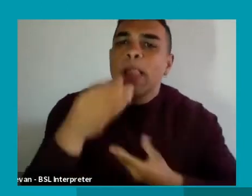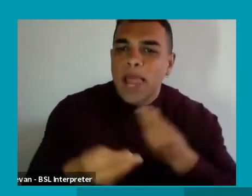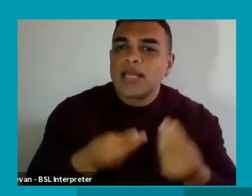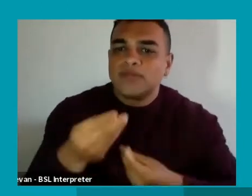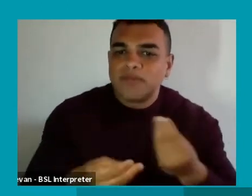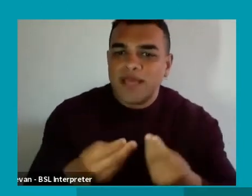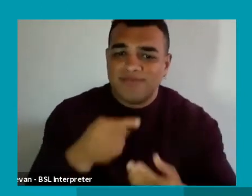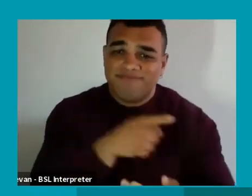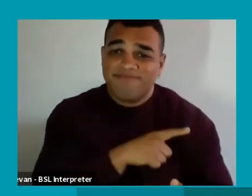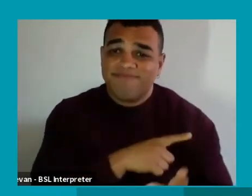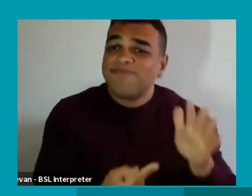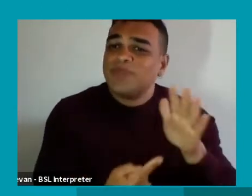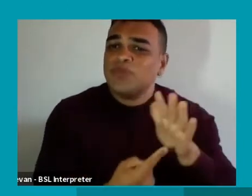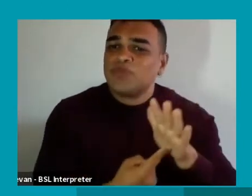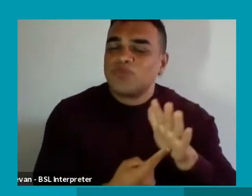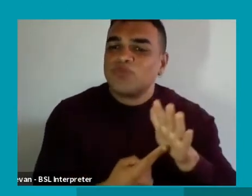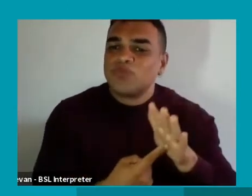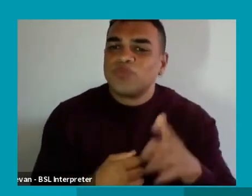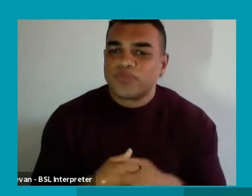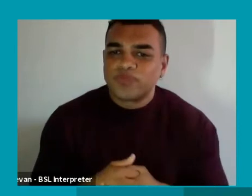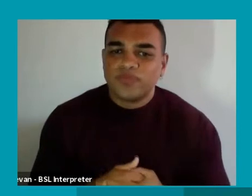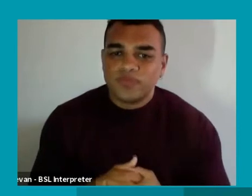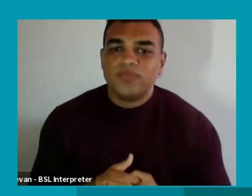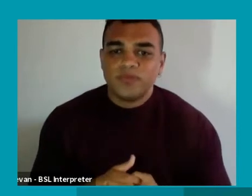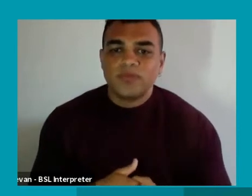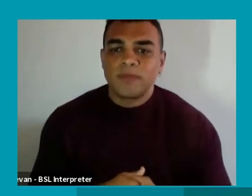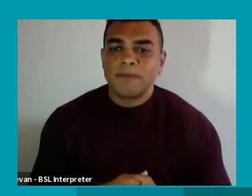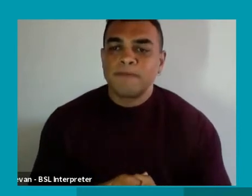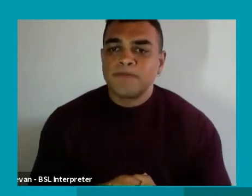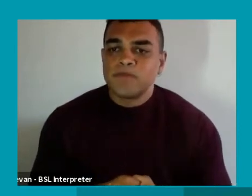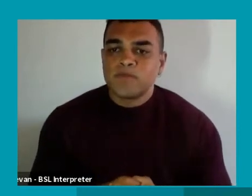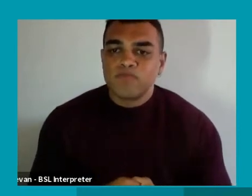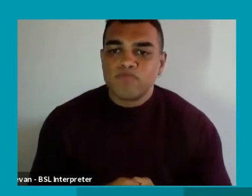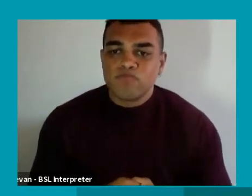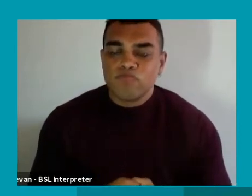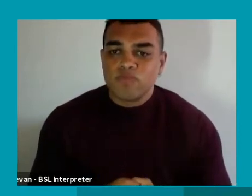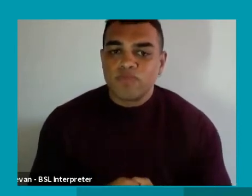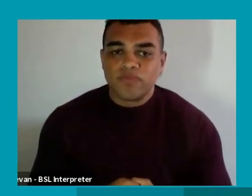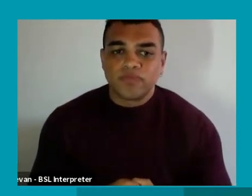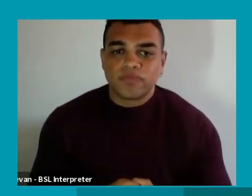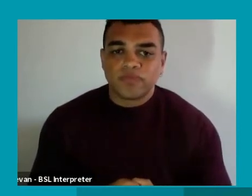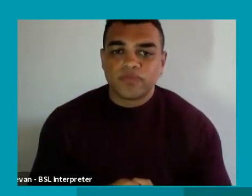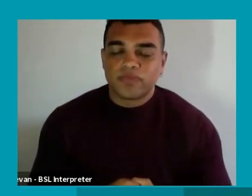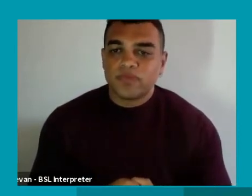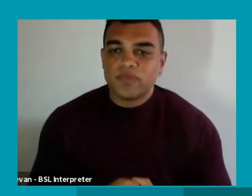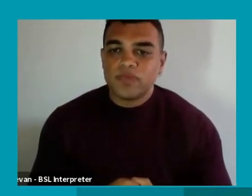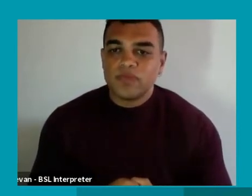and all of the advertisements that they've said that you should know the job very well, and that's how you can express. How will you know that job?